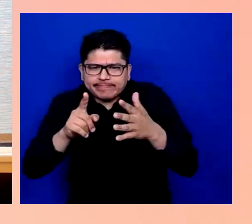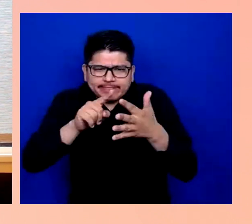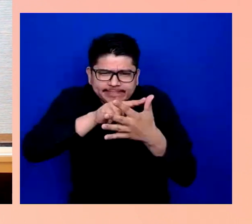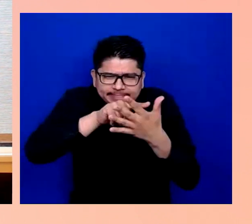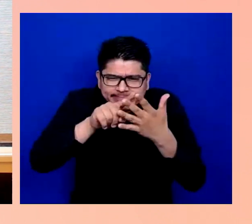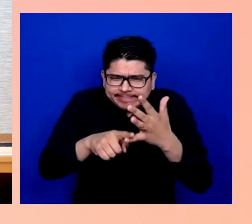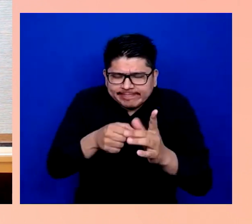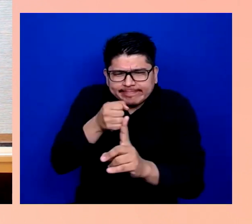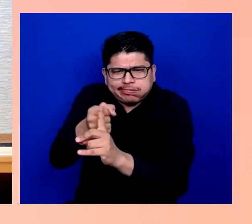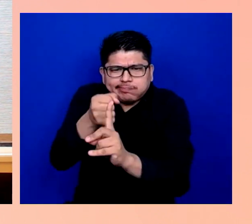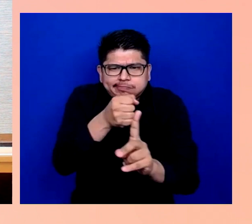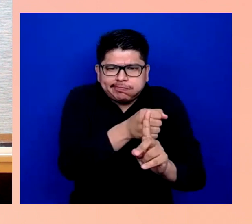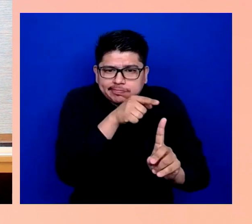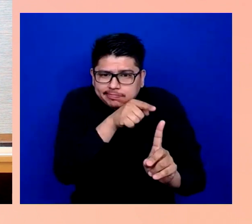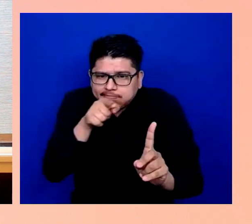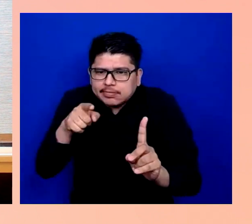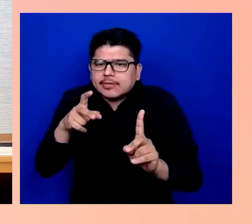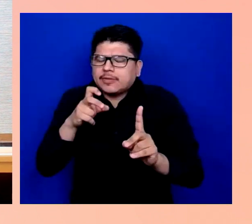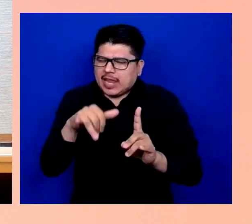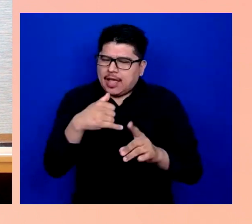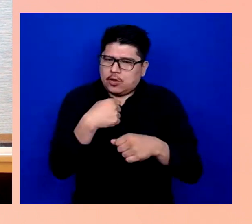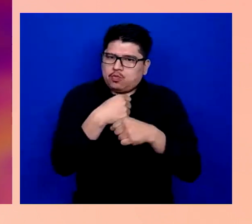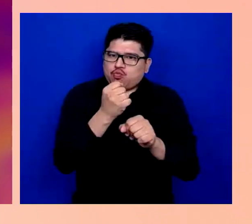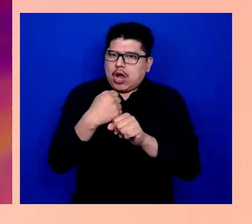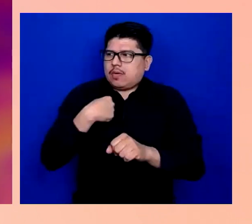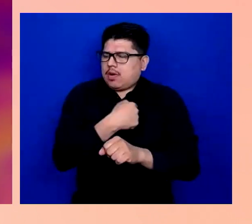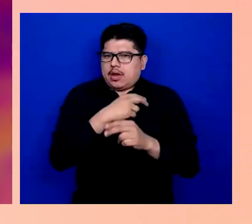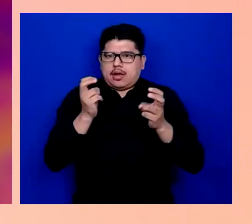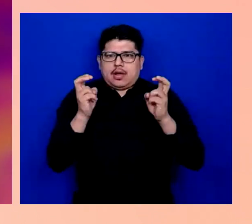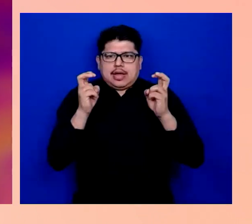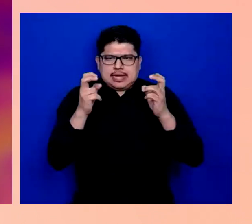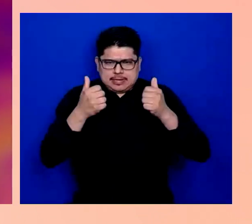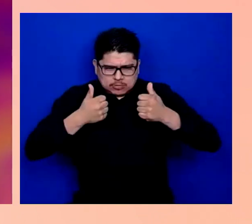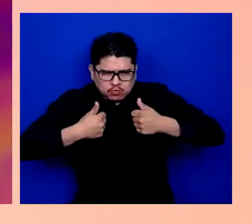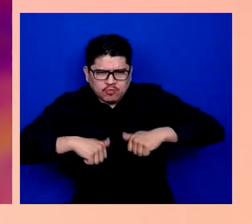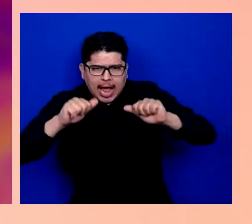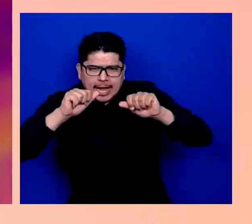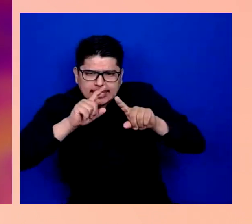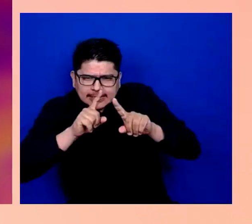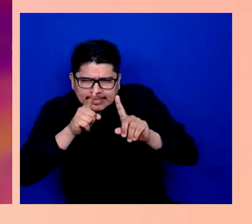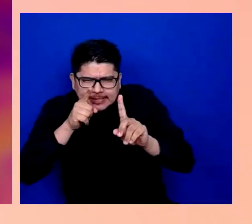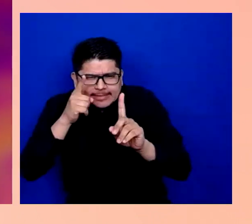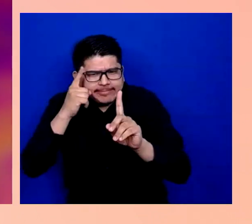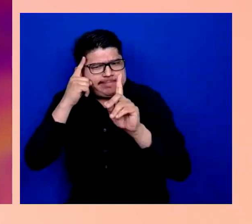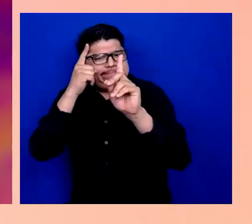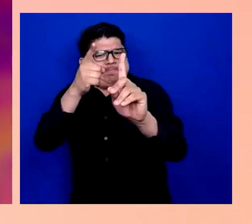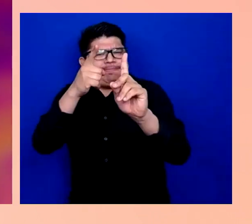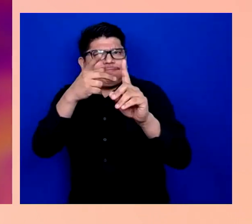the thing that we're really trying to create. Otherwise, the obstacles that we put in